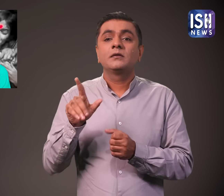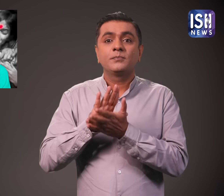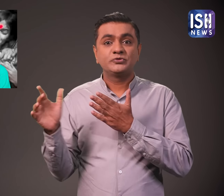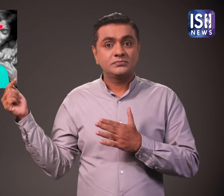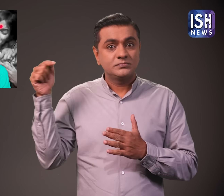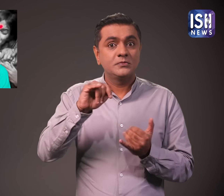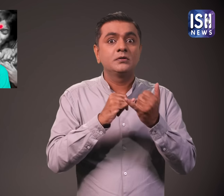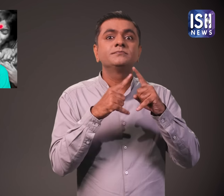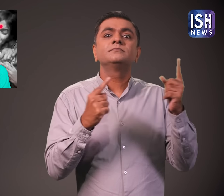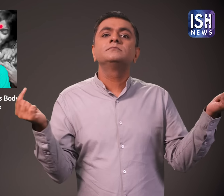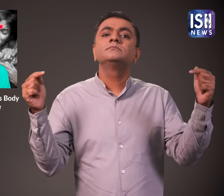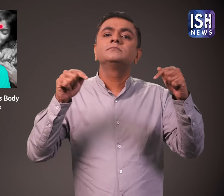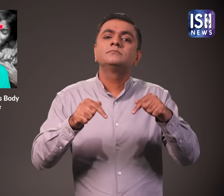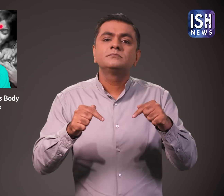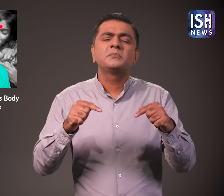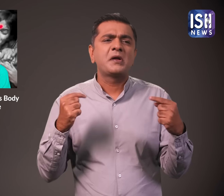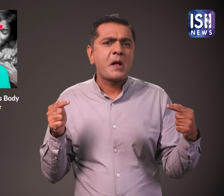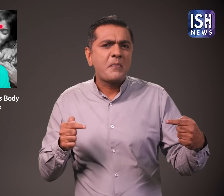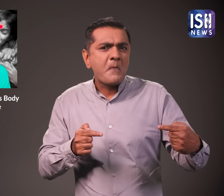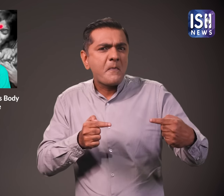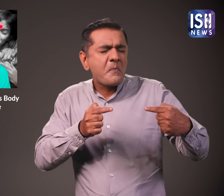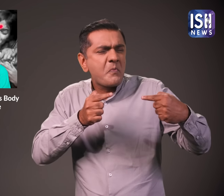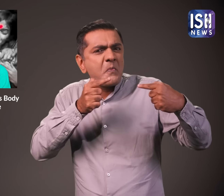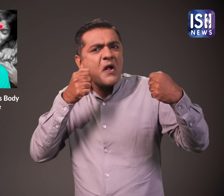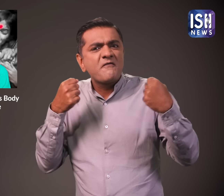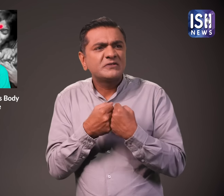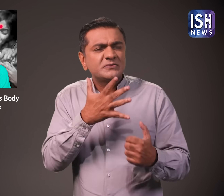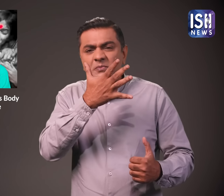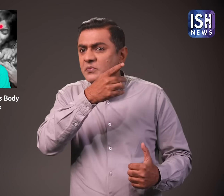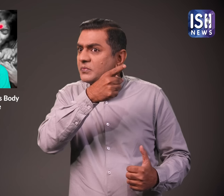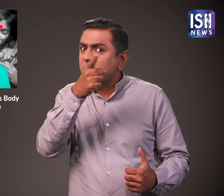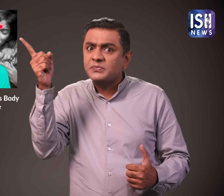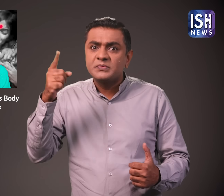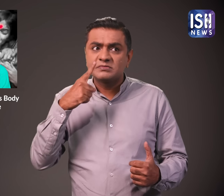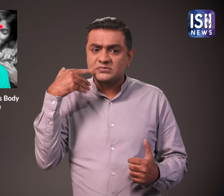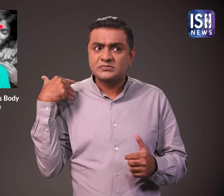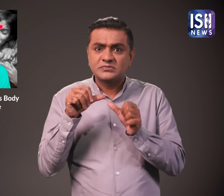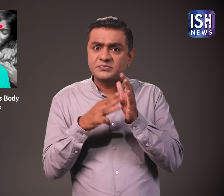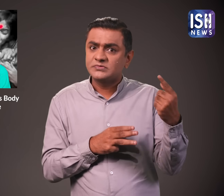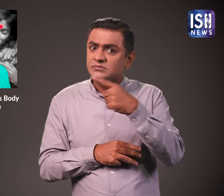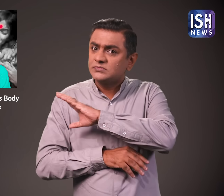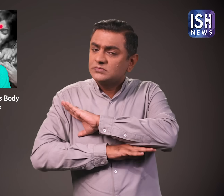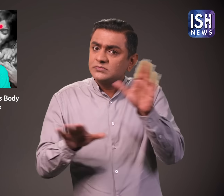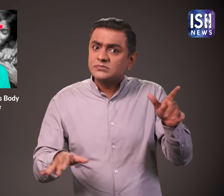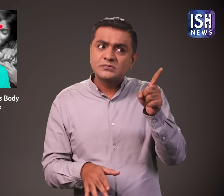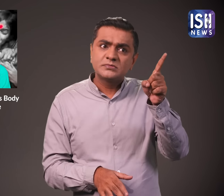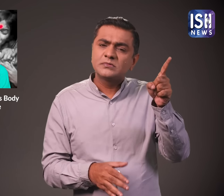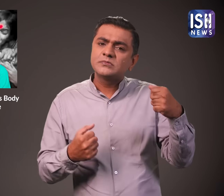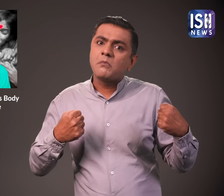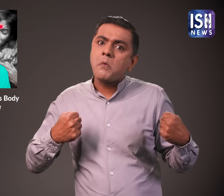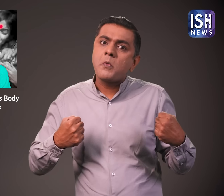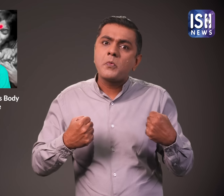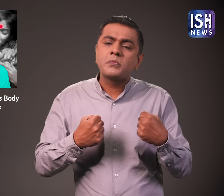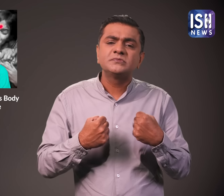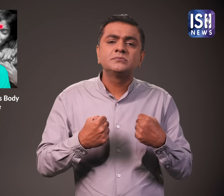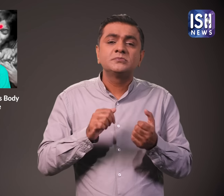a fight broke out between Saksham and Himesh over their relationship.